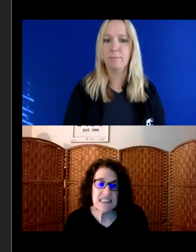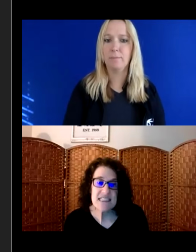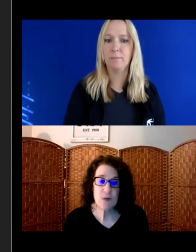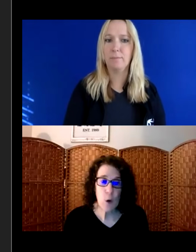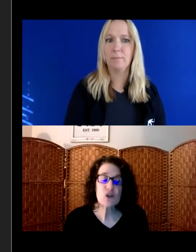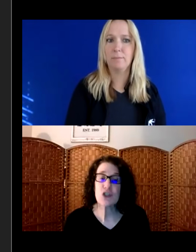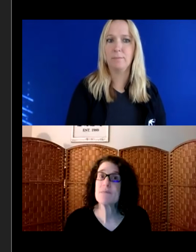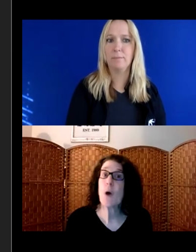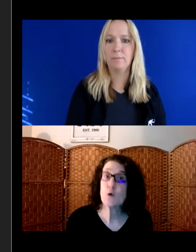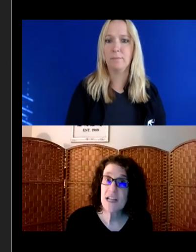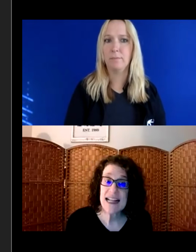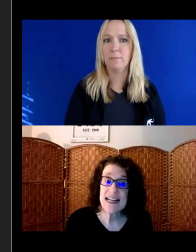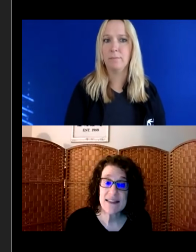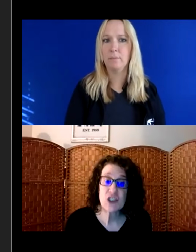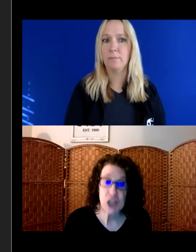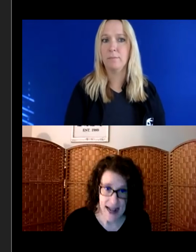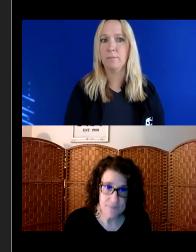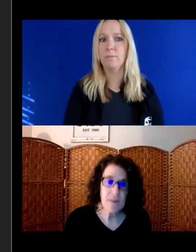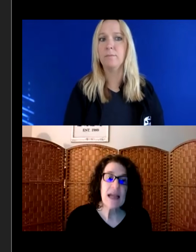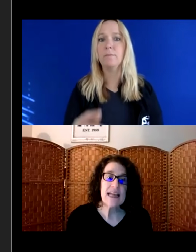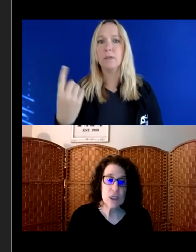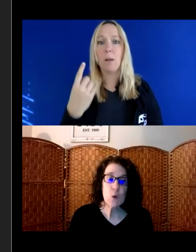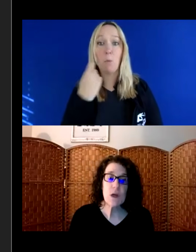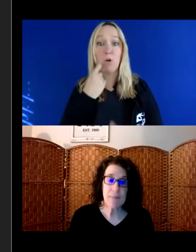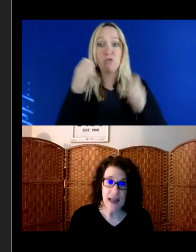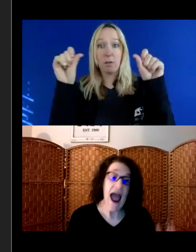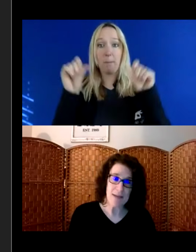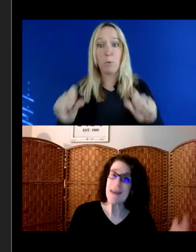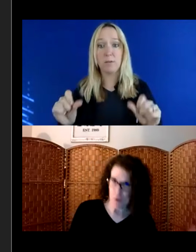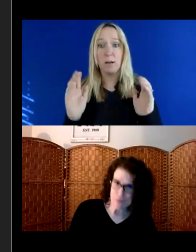Zsolt just posted in the chat, "Can you compare -- Hi Meryl,